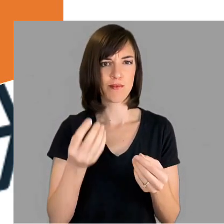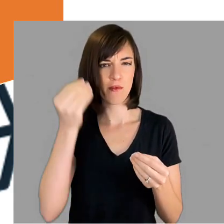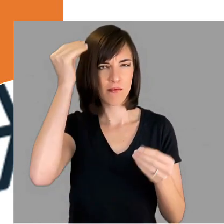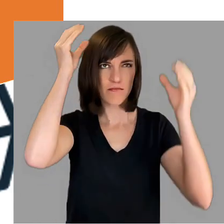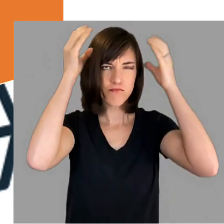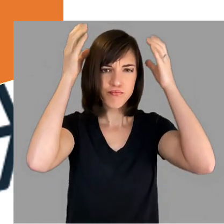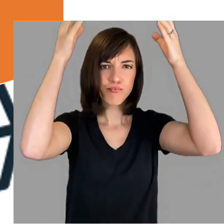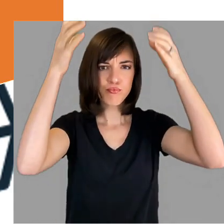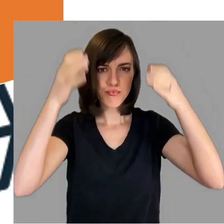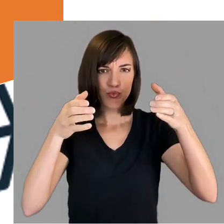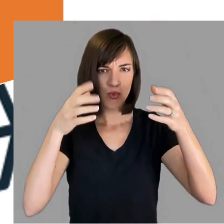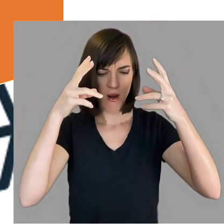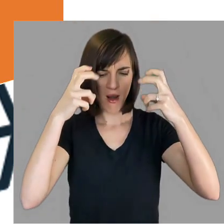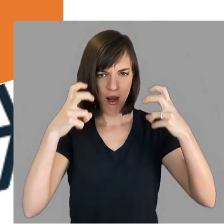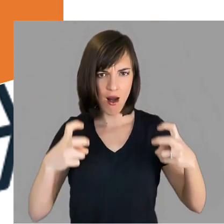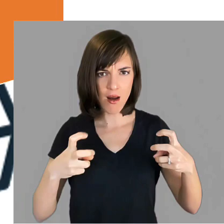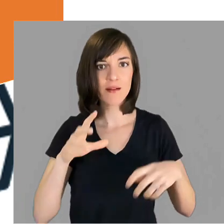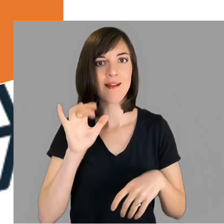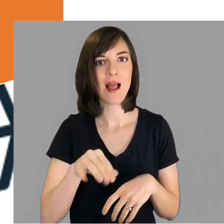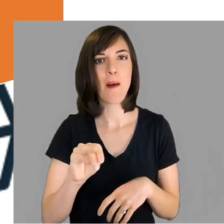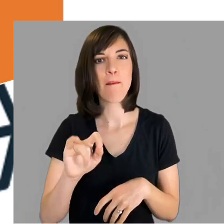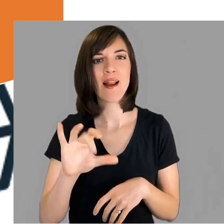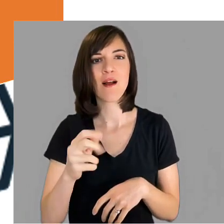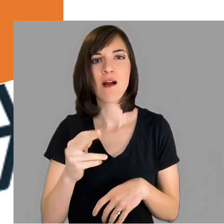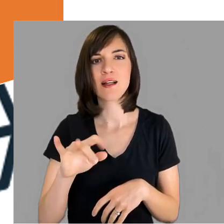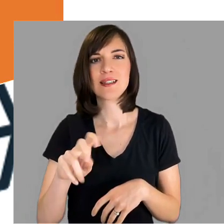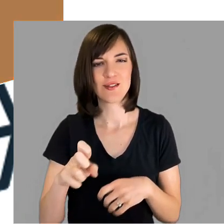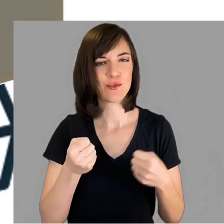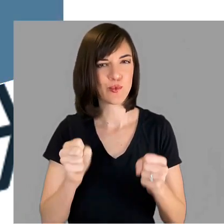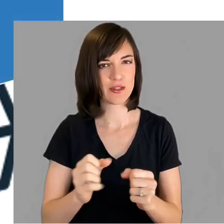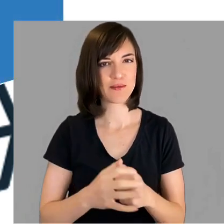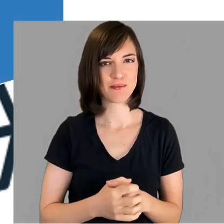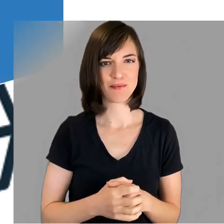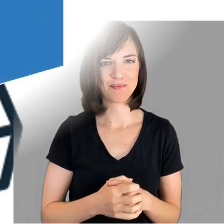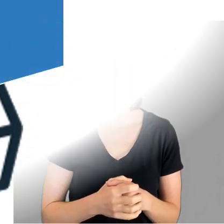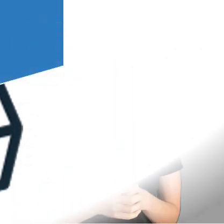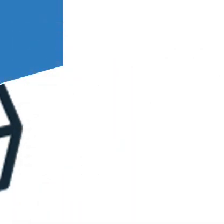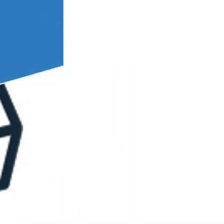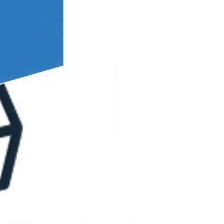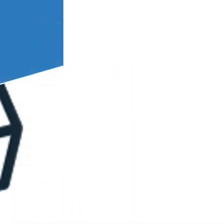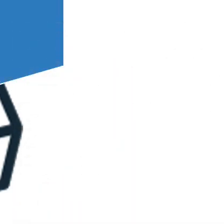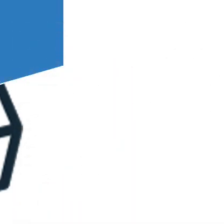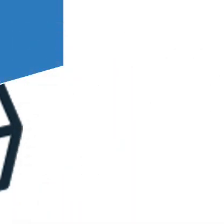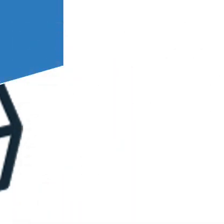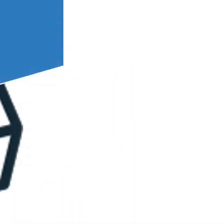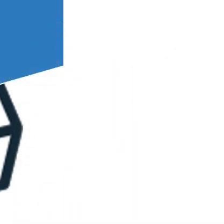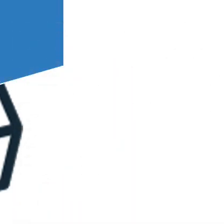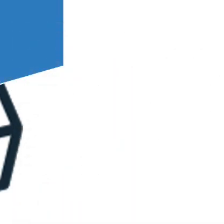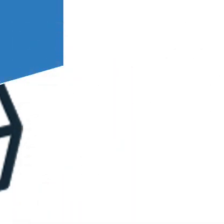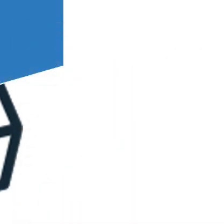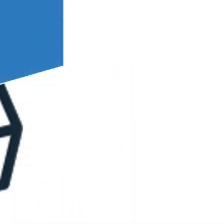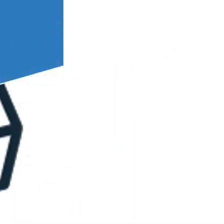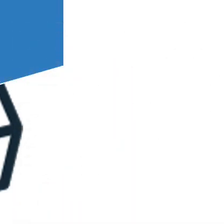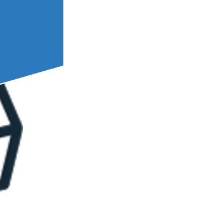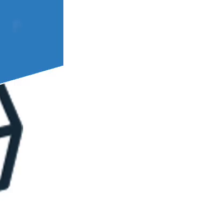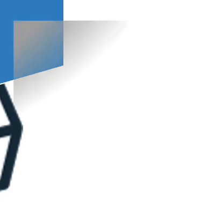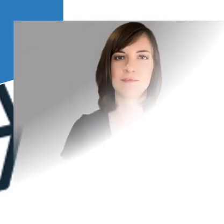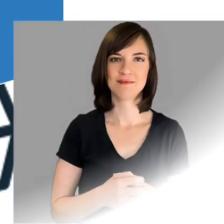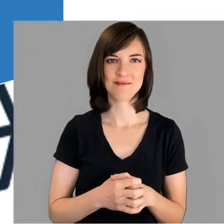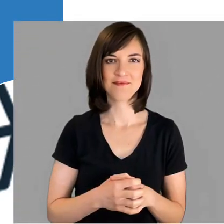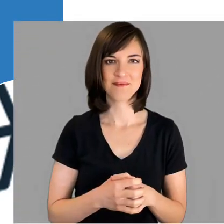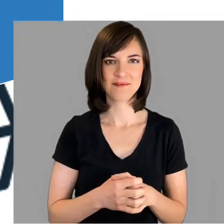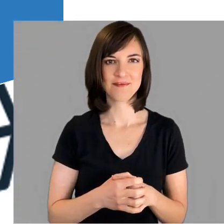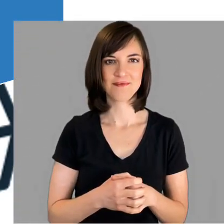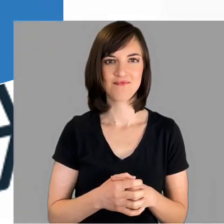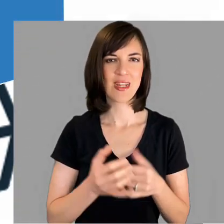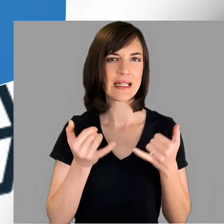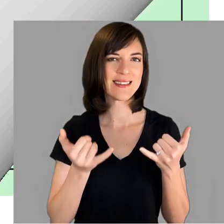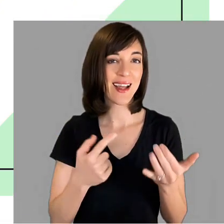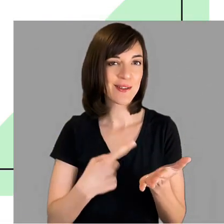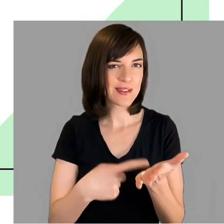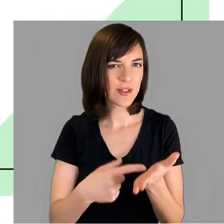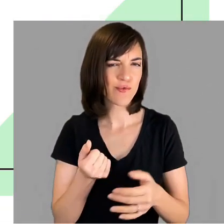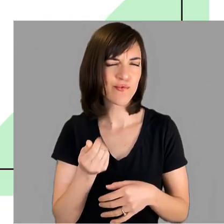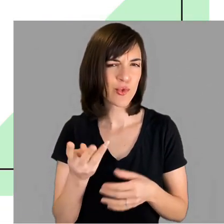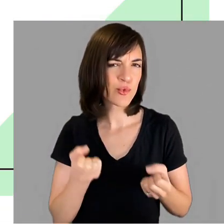in the context. They are thinking about their thinking. This is the metacognitive strategy.